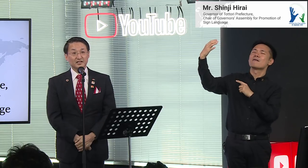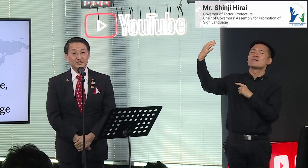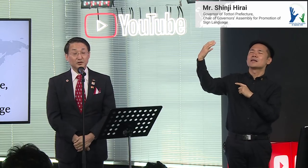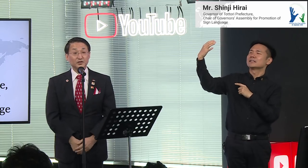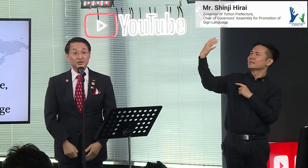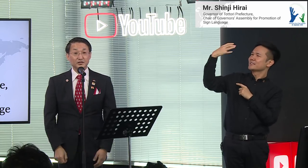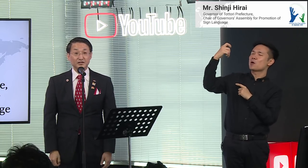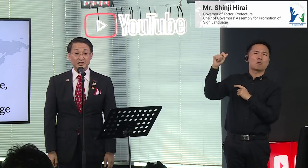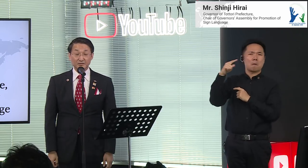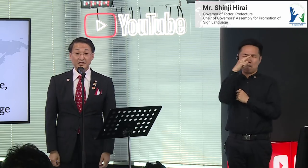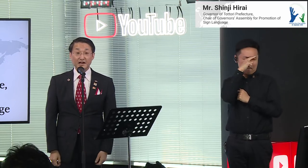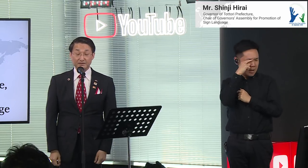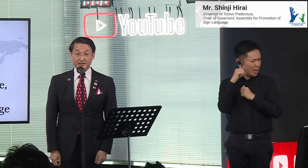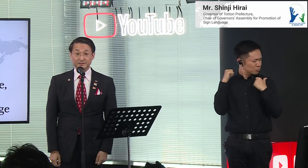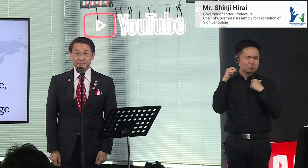the shadow."